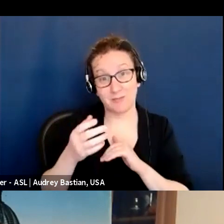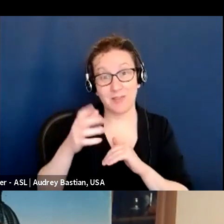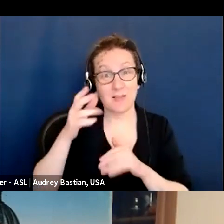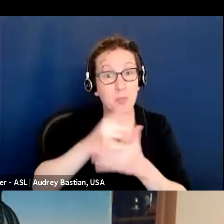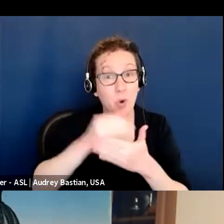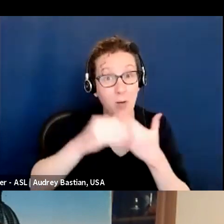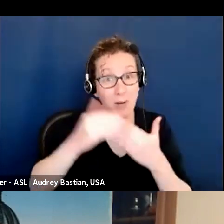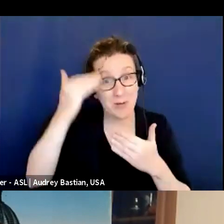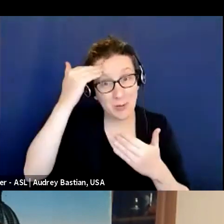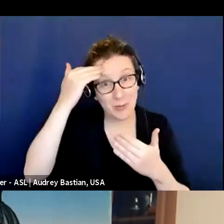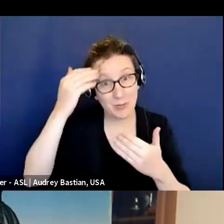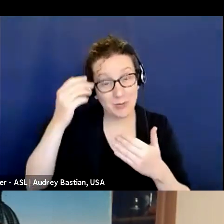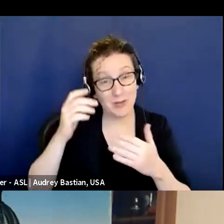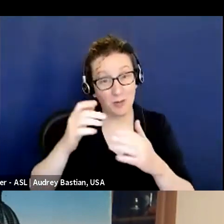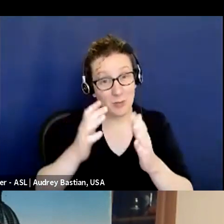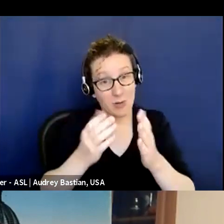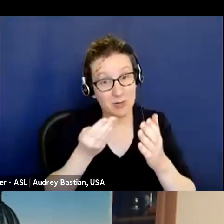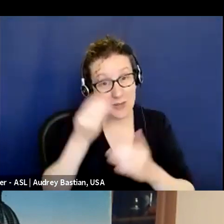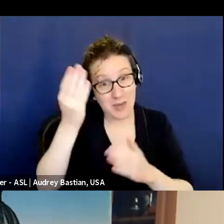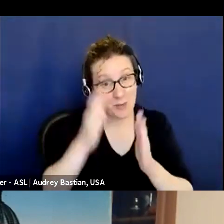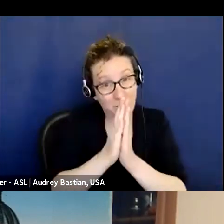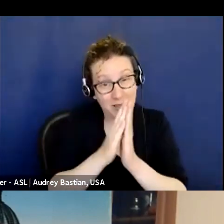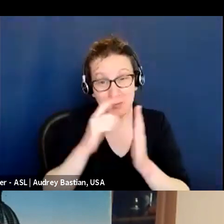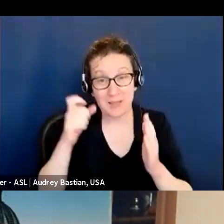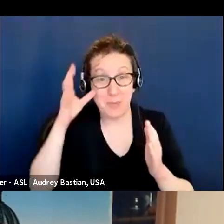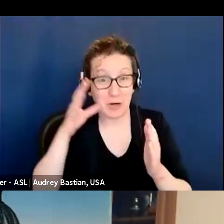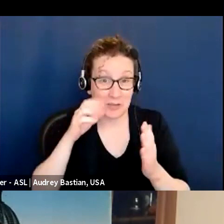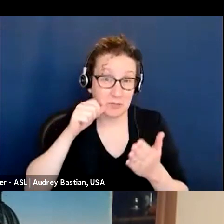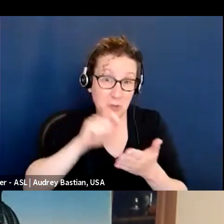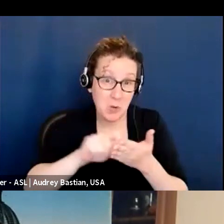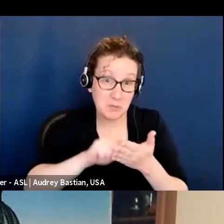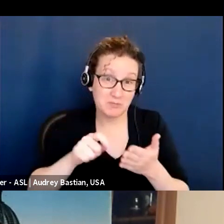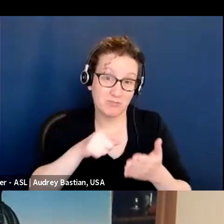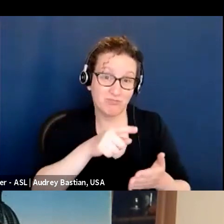request, yeah. So that's the thing. When you're in high school and parents are still getting used